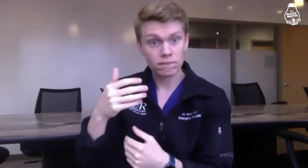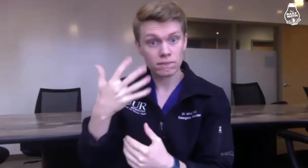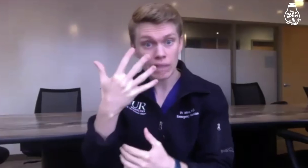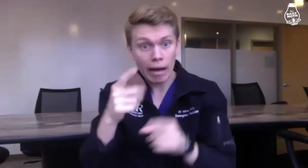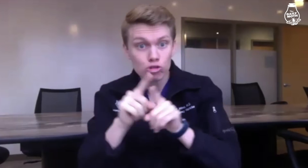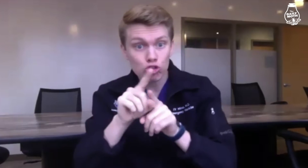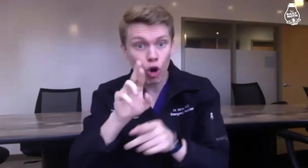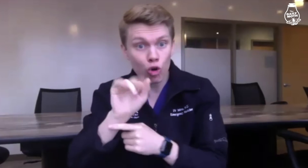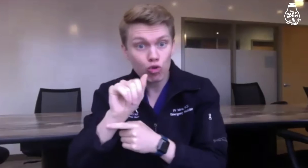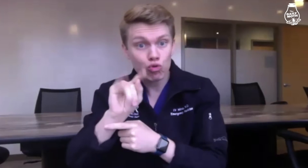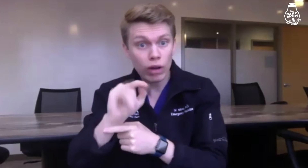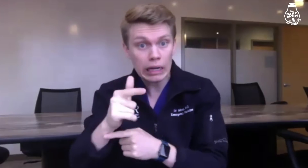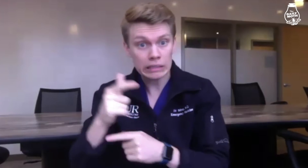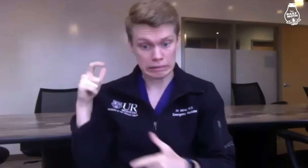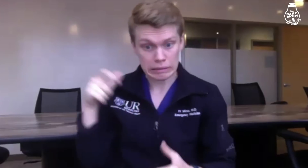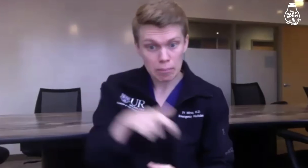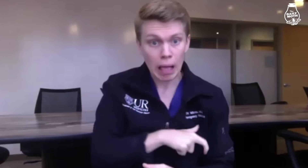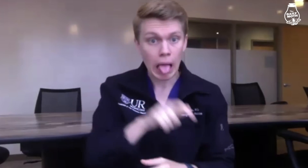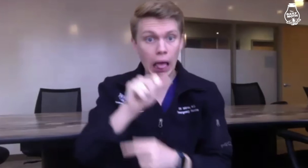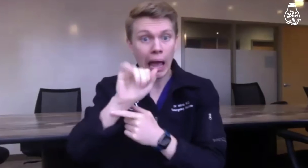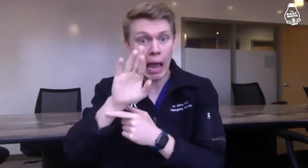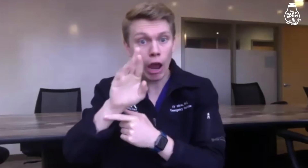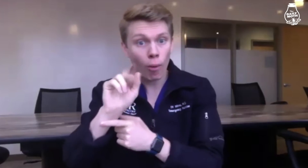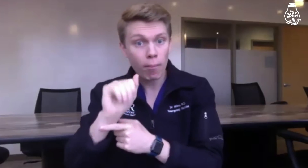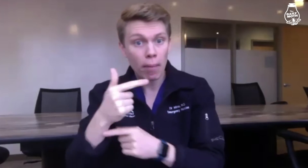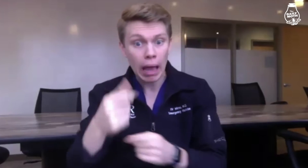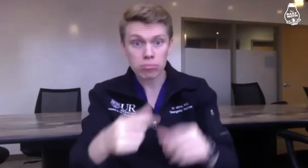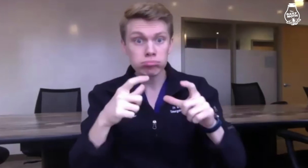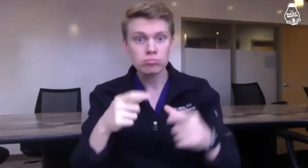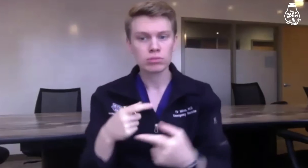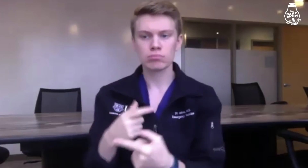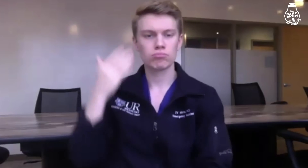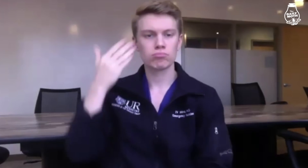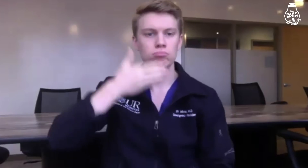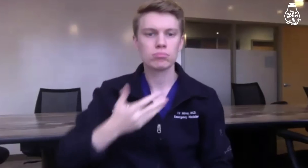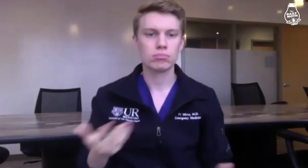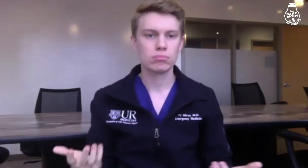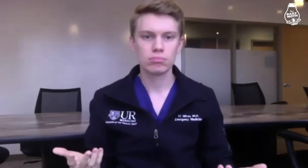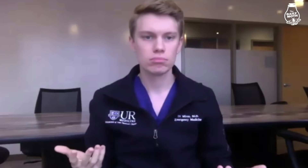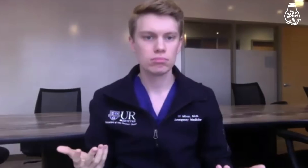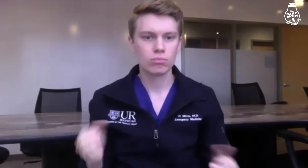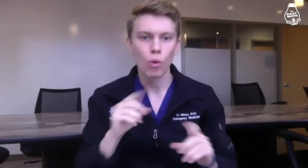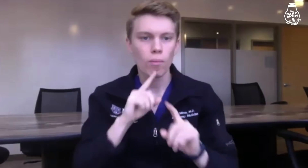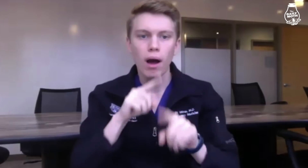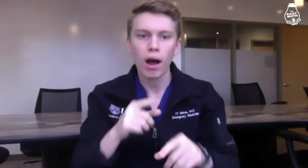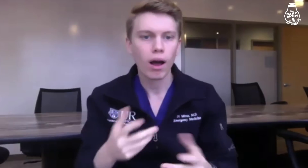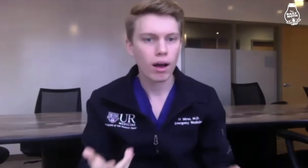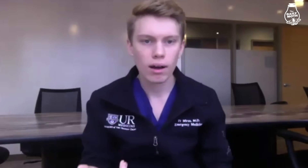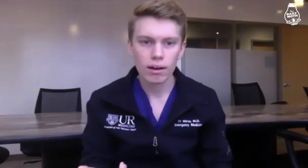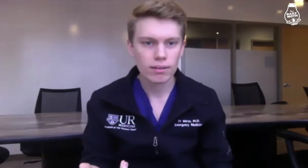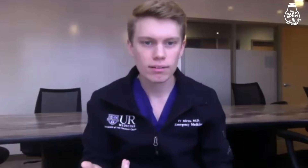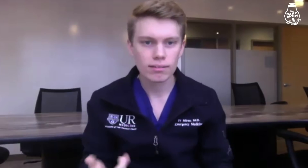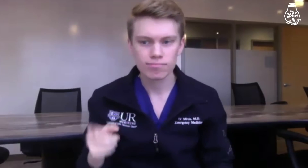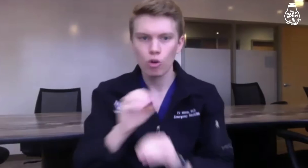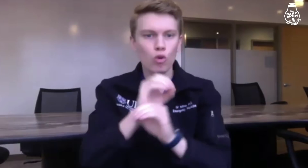If you ask about a five-star rating, seatbelts, airbags, they might not give you a response.